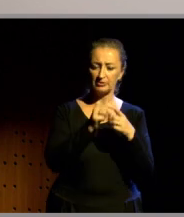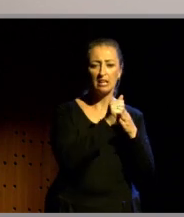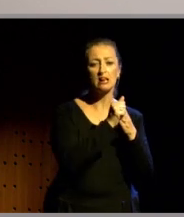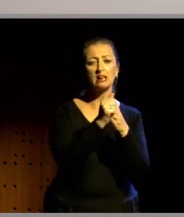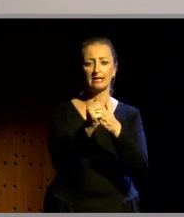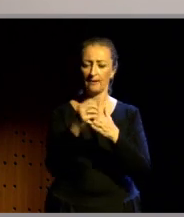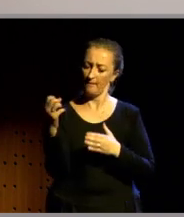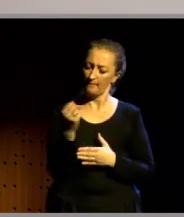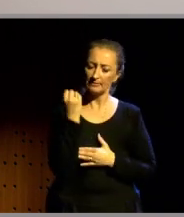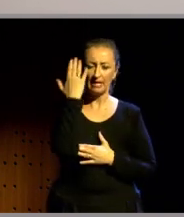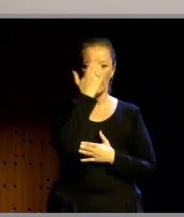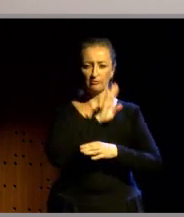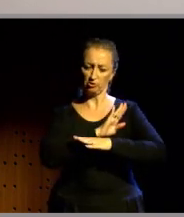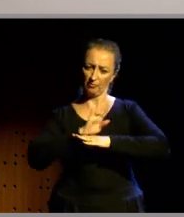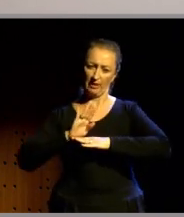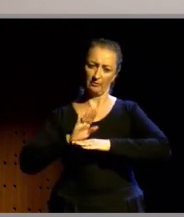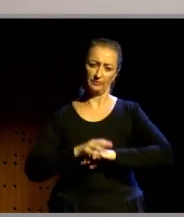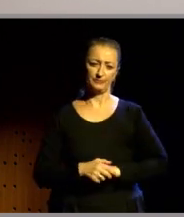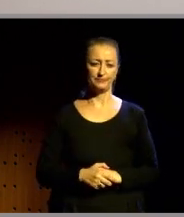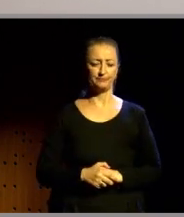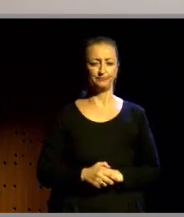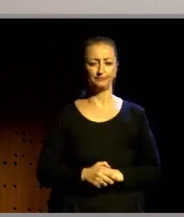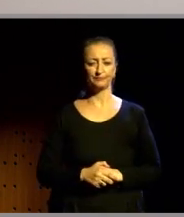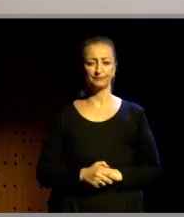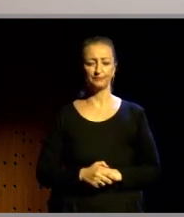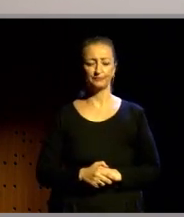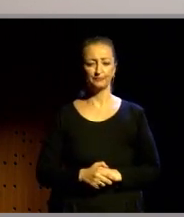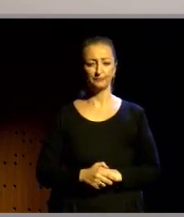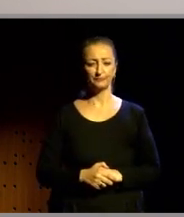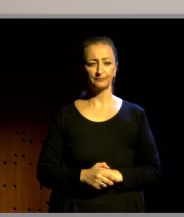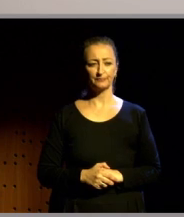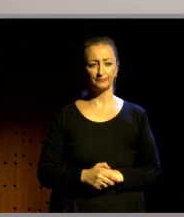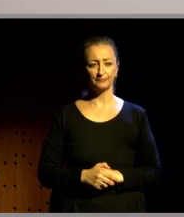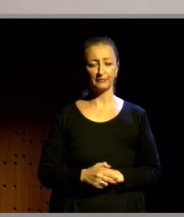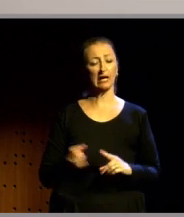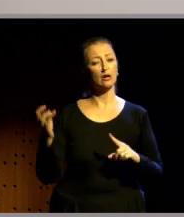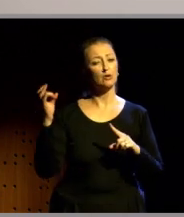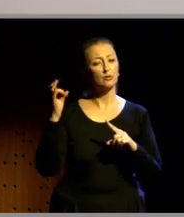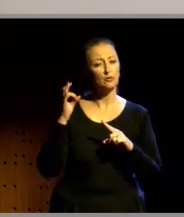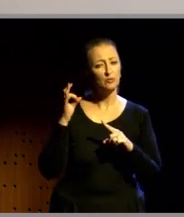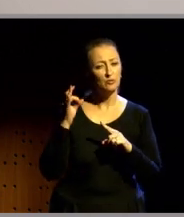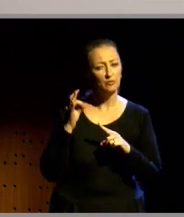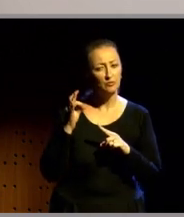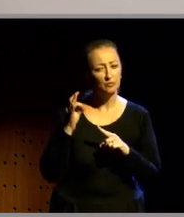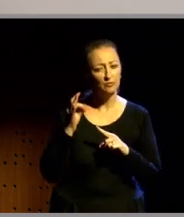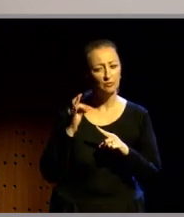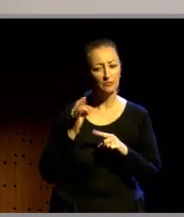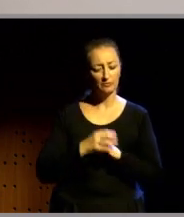the first principle is always First Nations. It's really important what the awards that you gathered there.